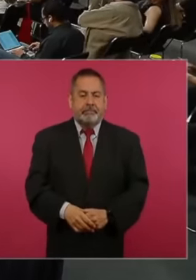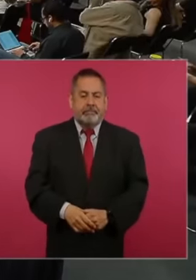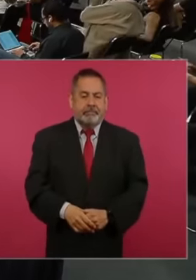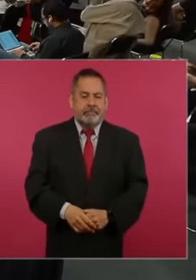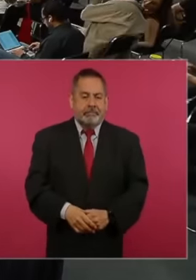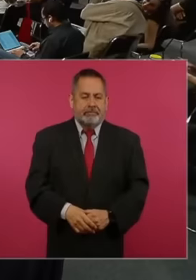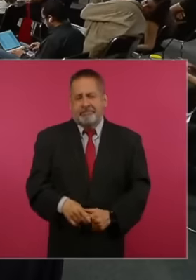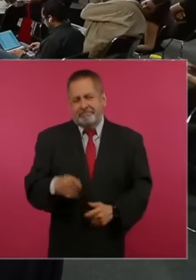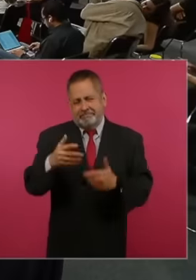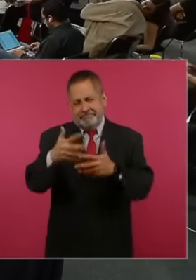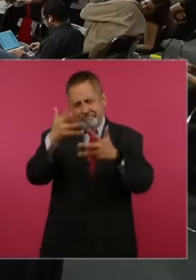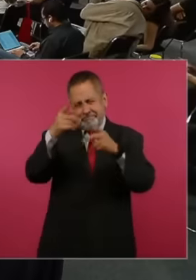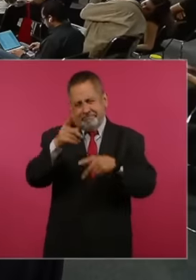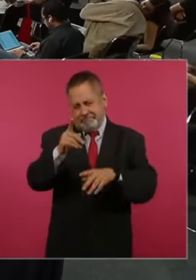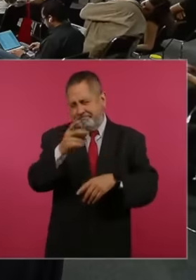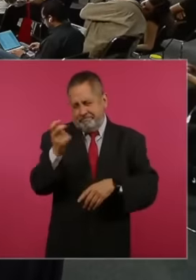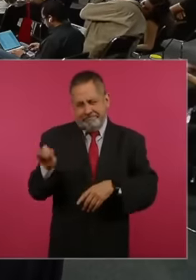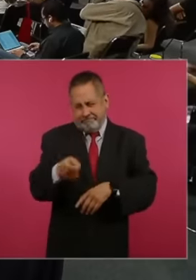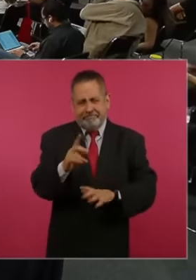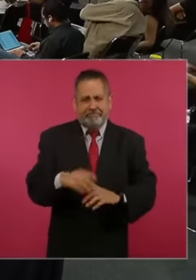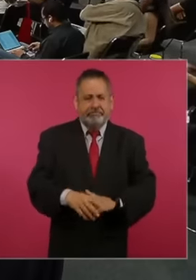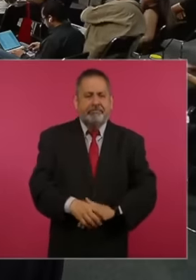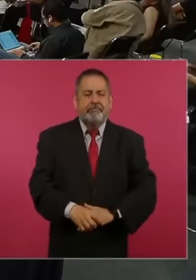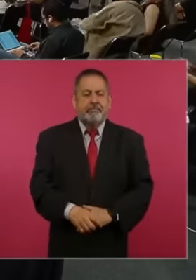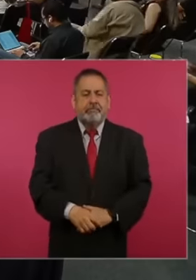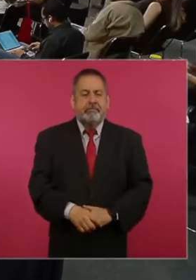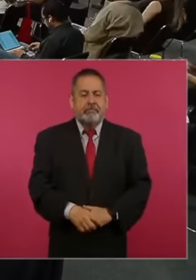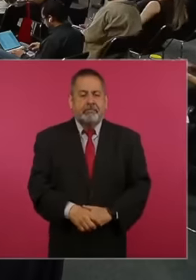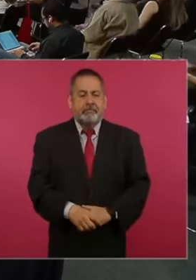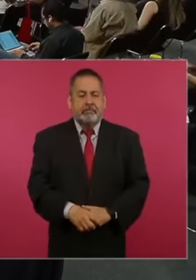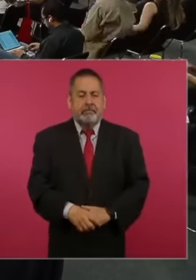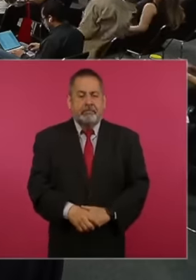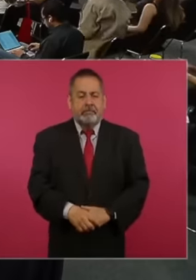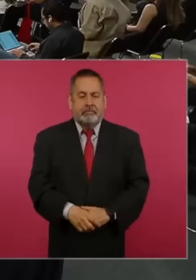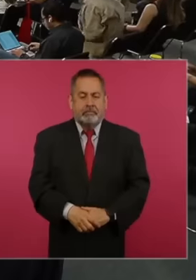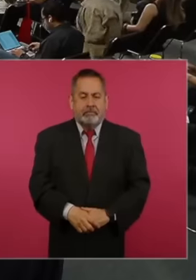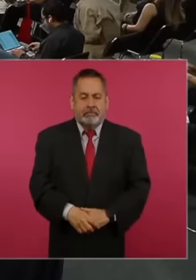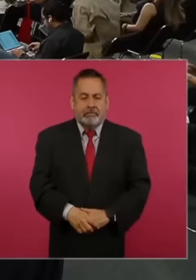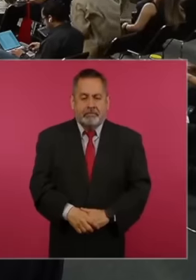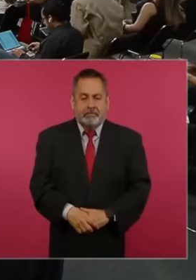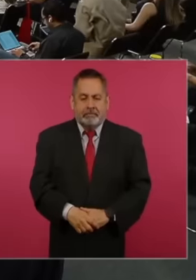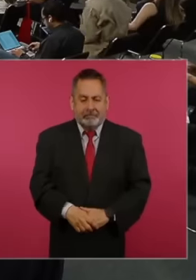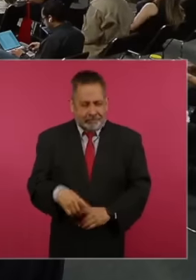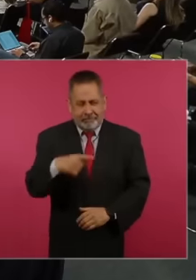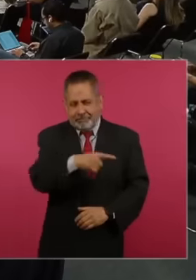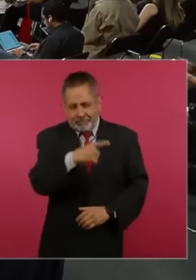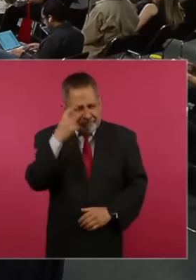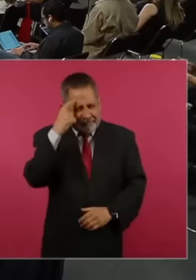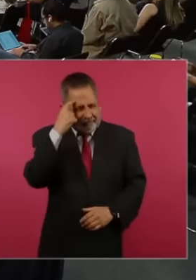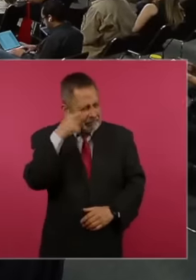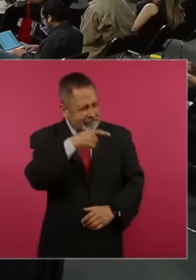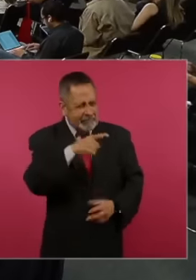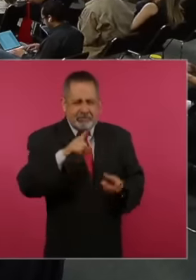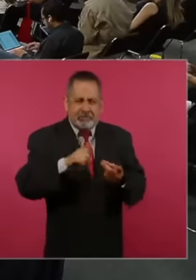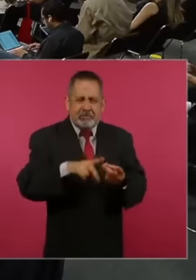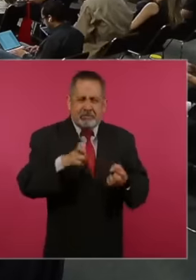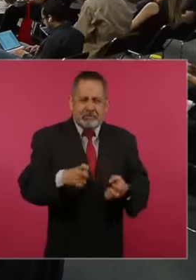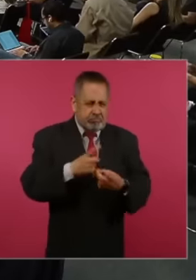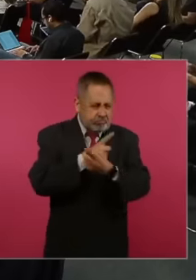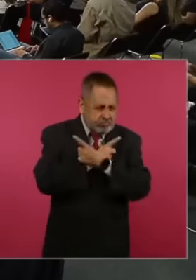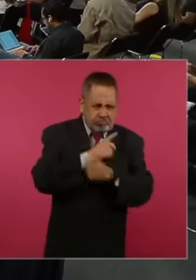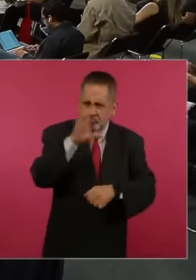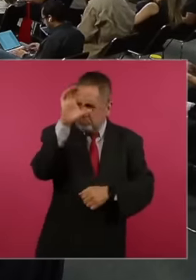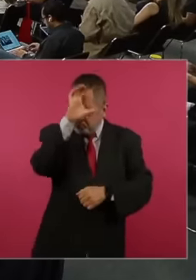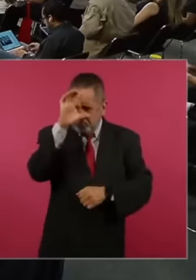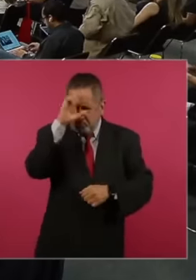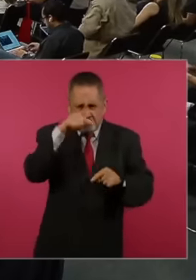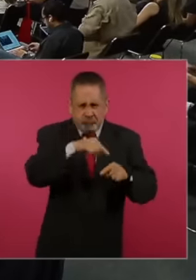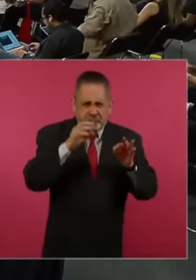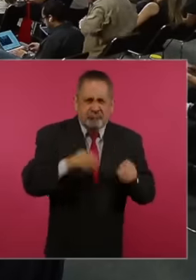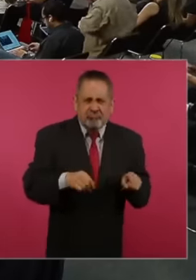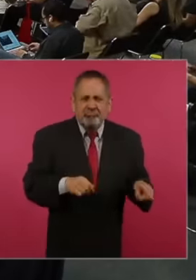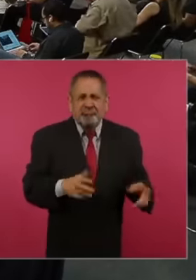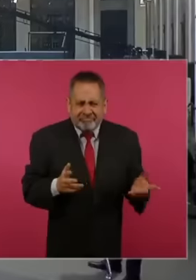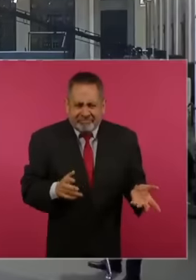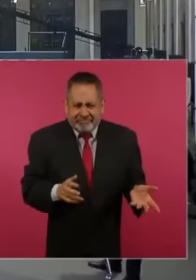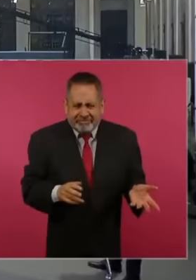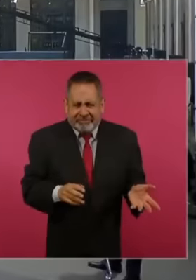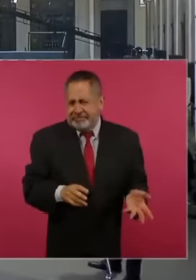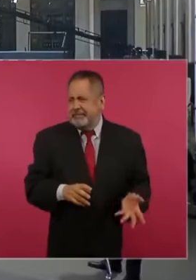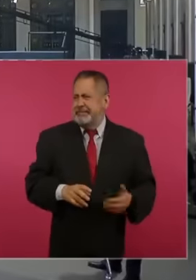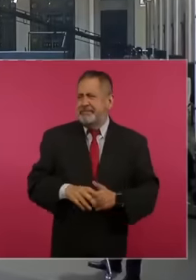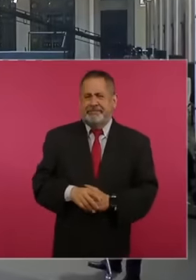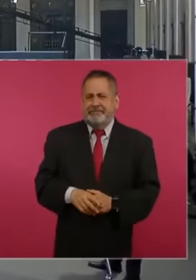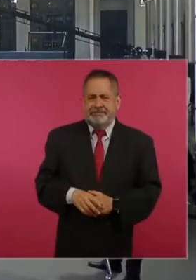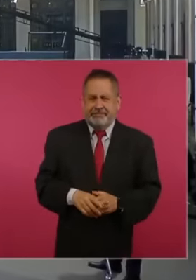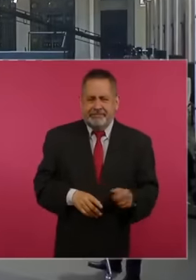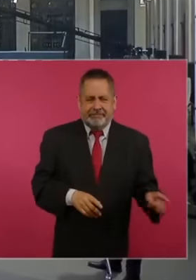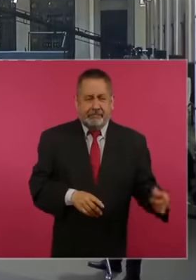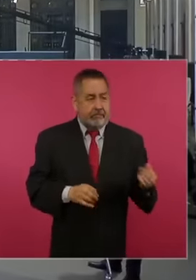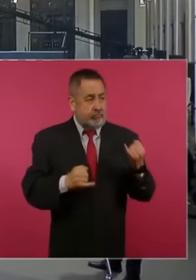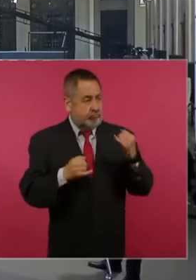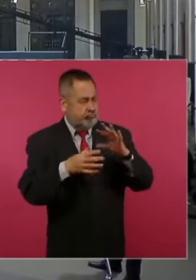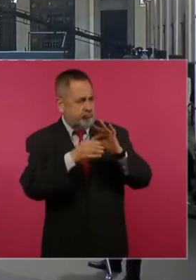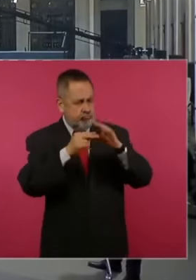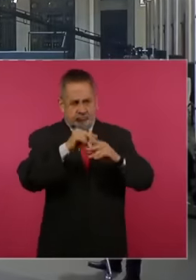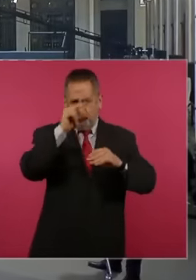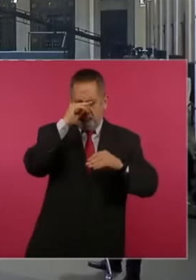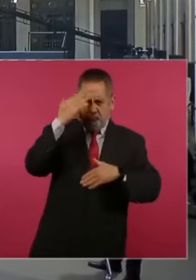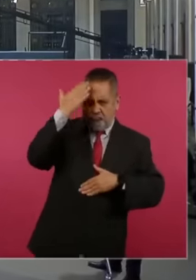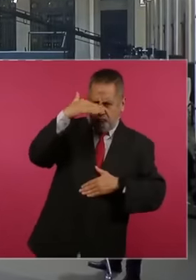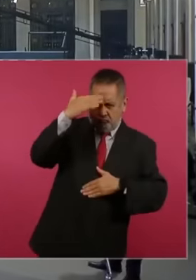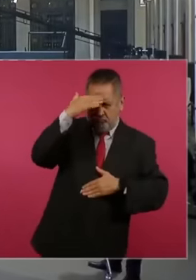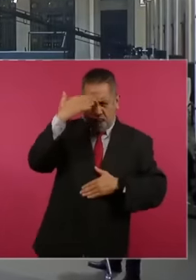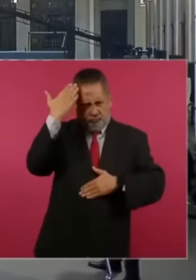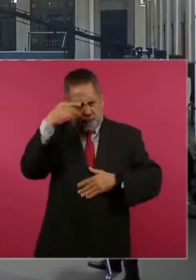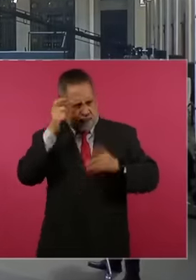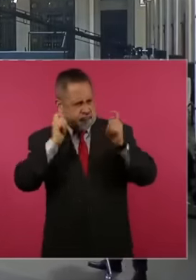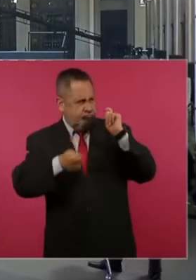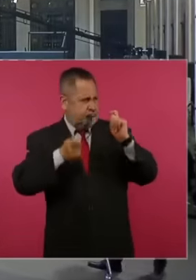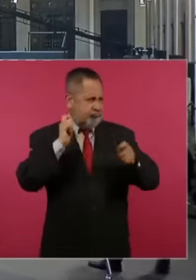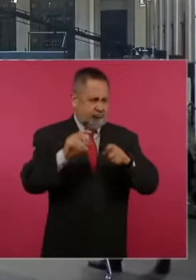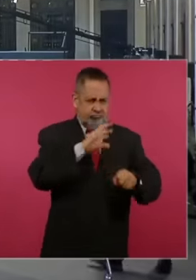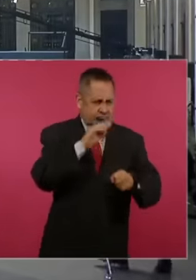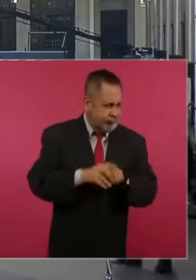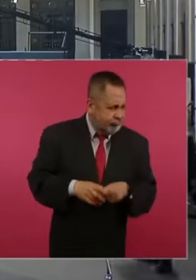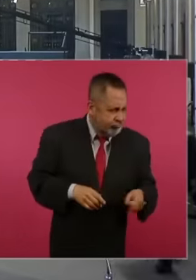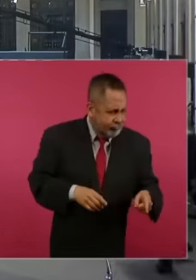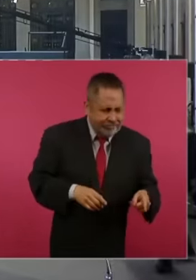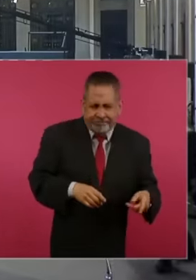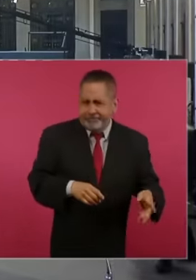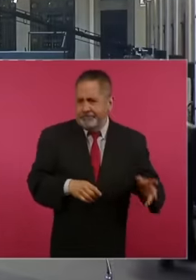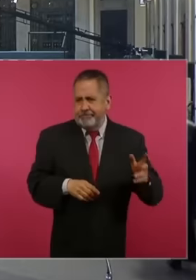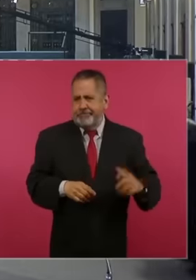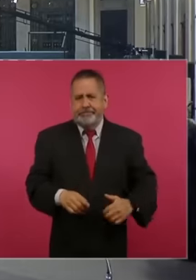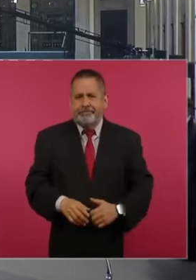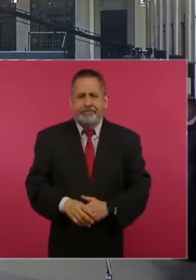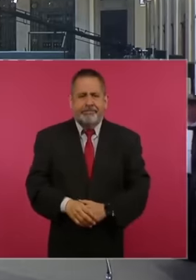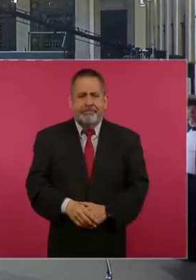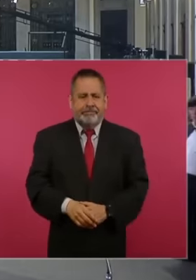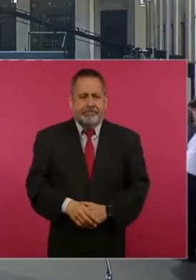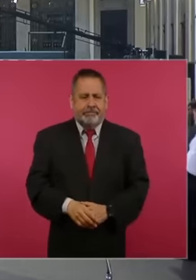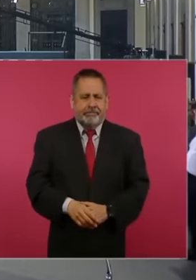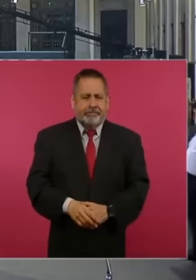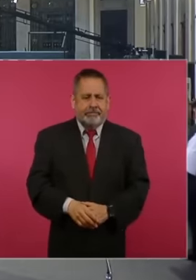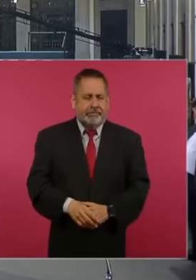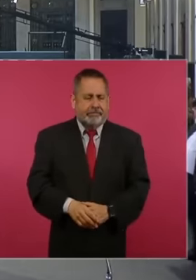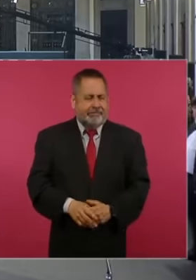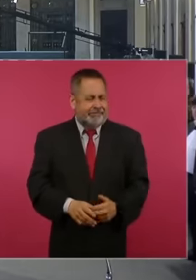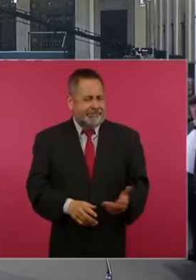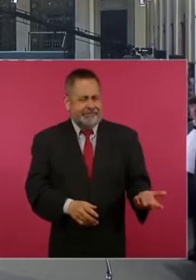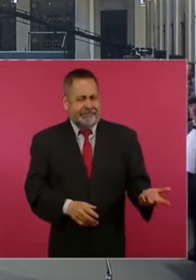yes but this is the moral stature of the ideologues of conservatism if you tell me who you are